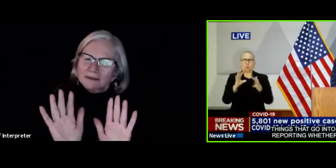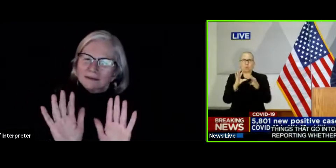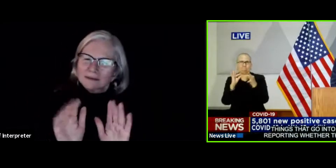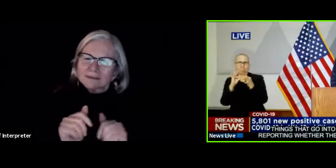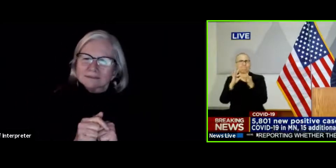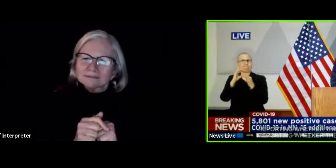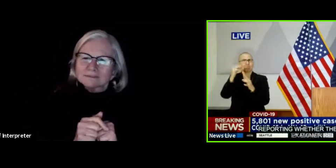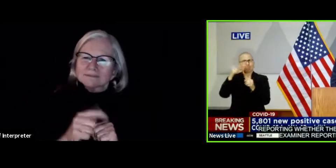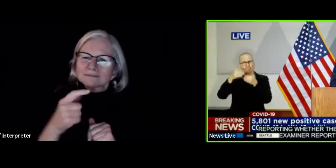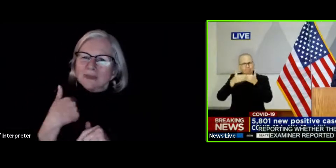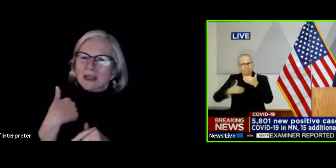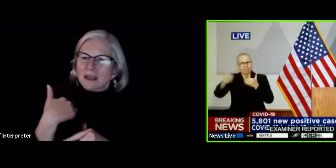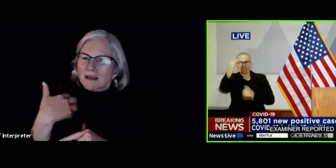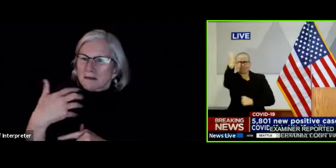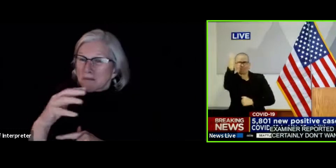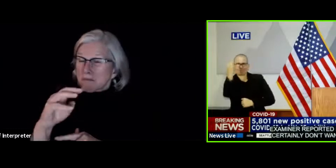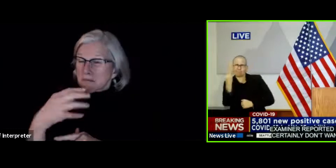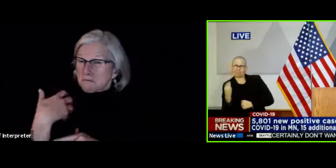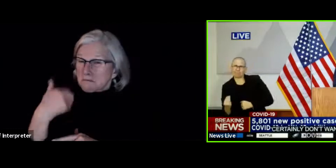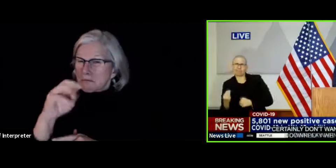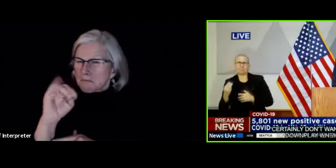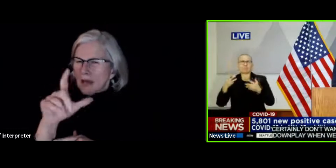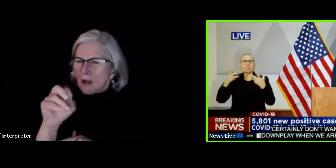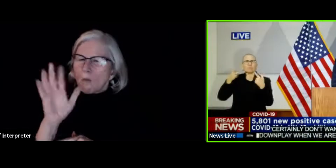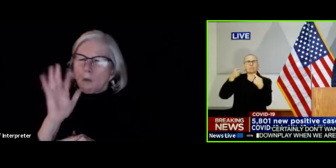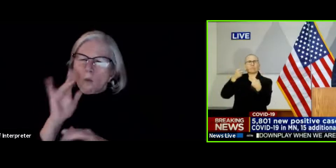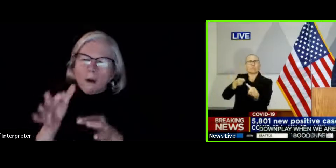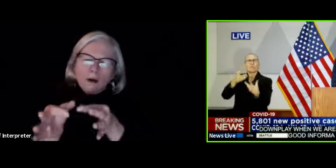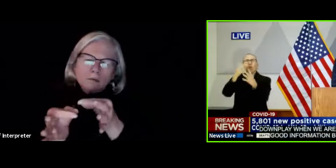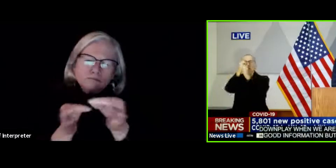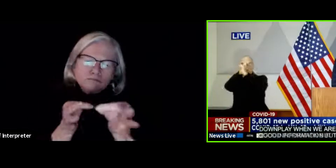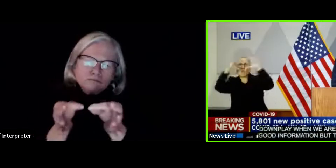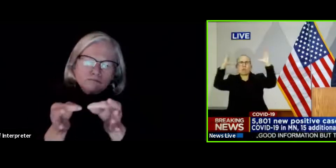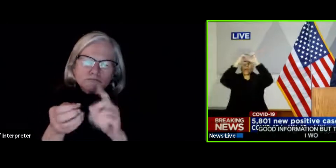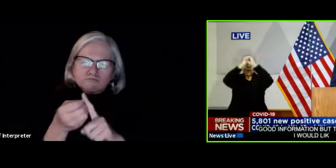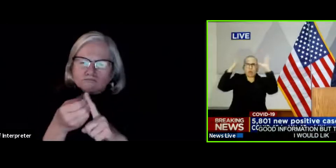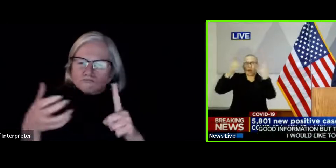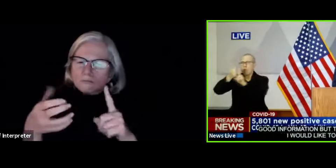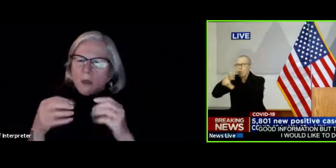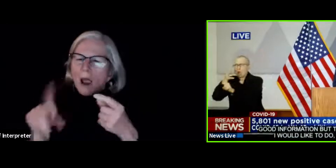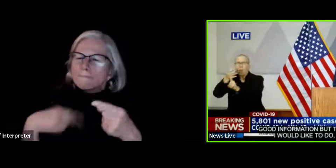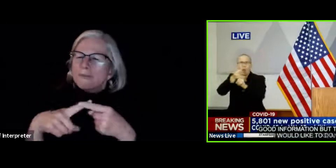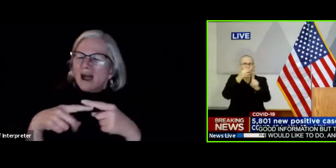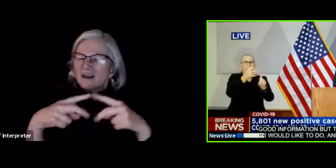OF THIS SPIKE OF DOING A LITTLE BIT MORE ANALYSIS AROUND THE DATA OF WHAT WE'RE SEEING, TAKE SOME QUESTIONS FOCUSING